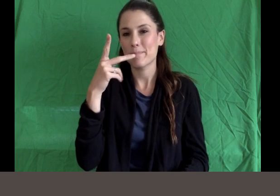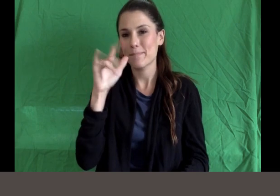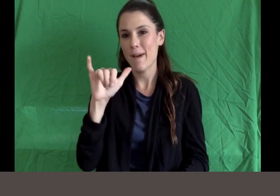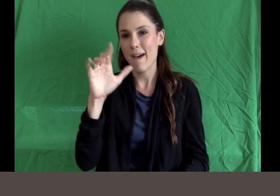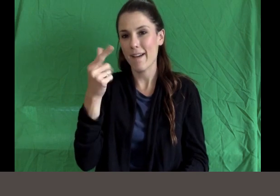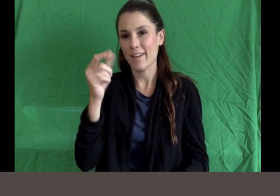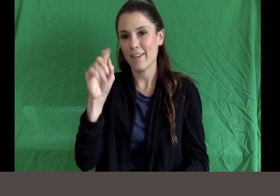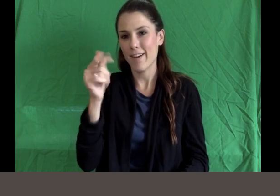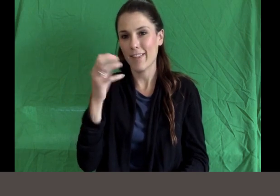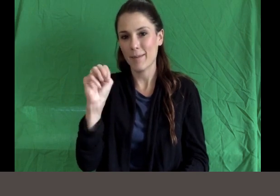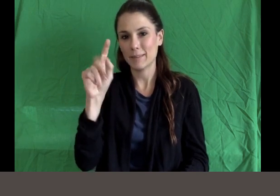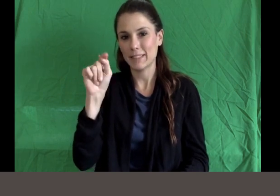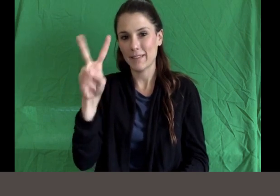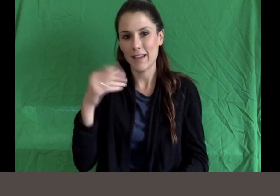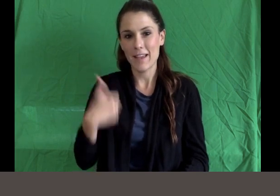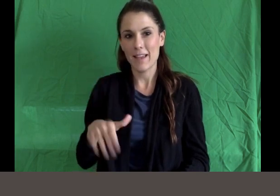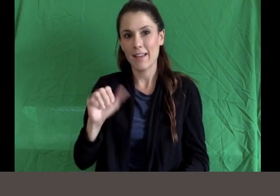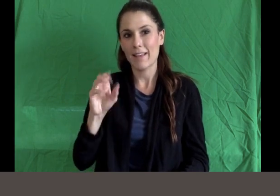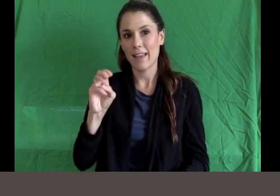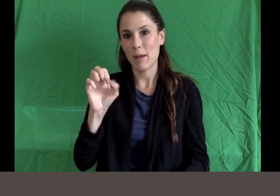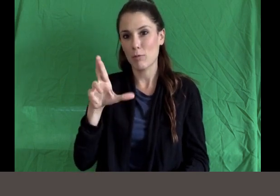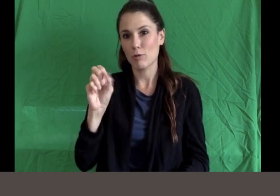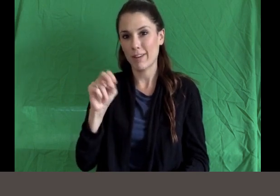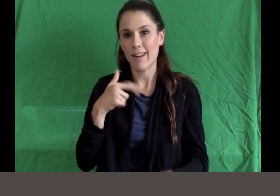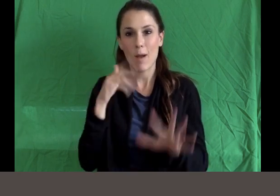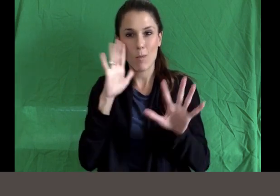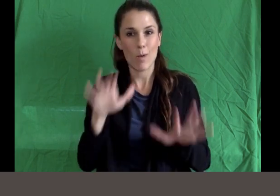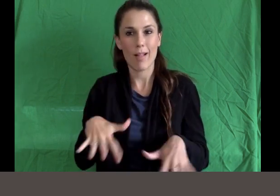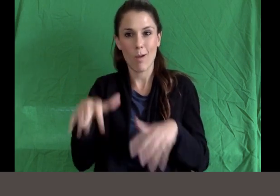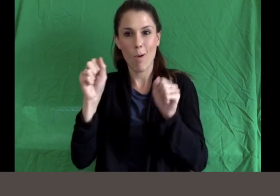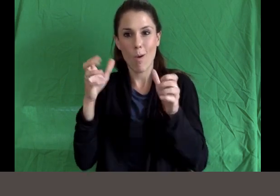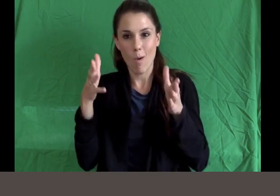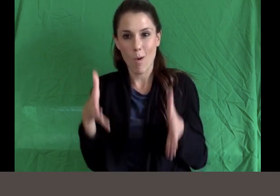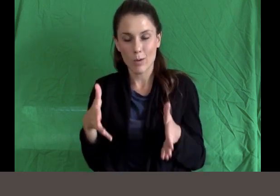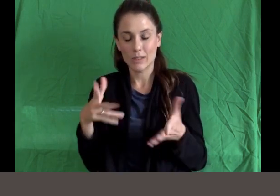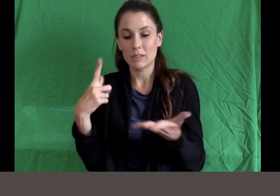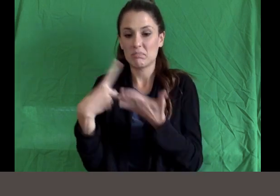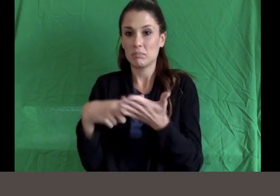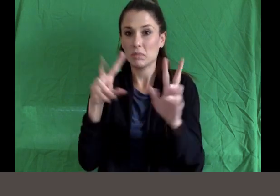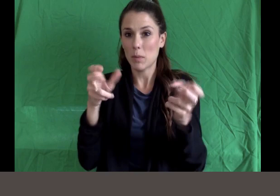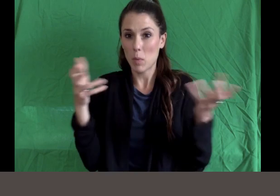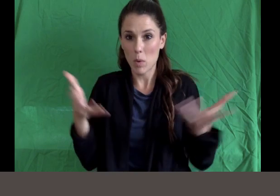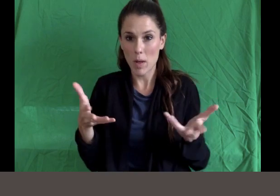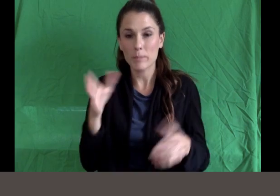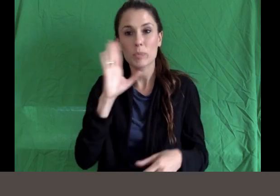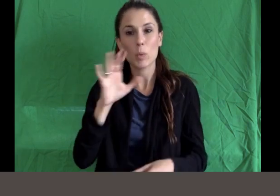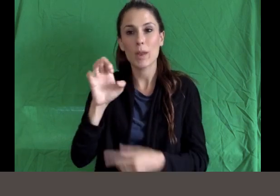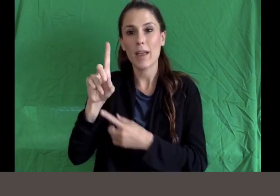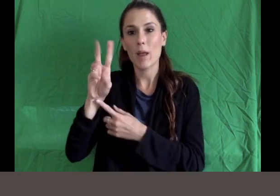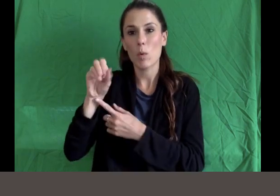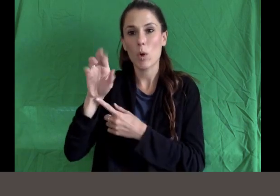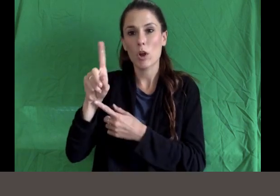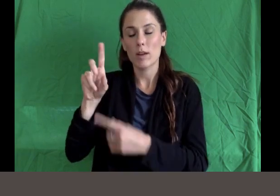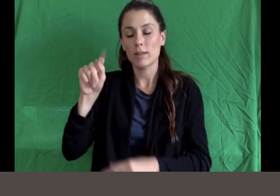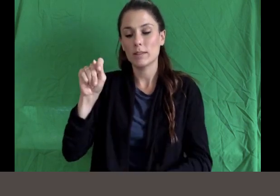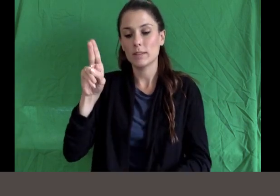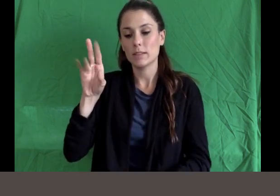My name is Cameron Riddell and I will be your host exploring the topic, would Edward Tufte like Matplotlib?